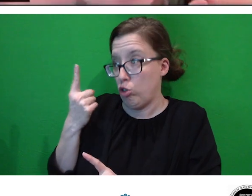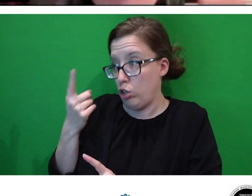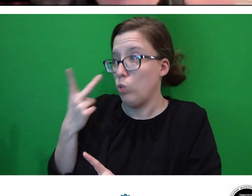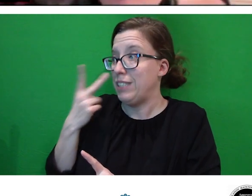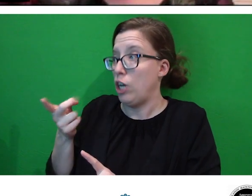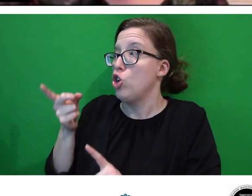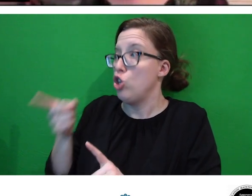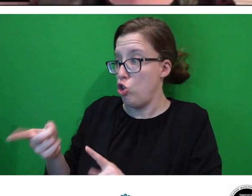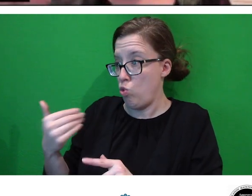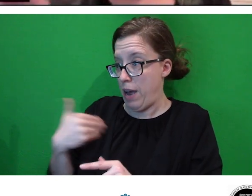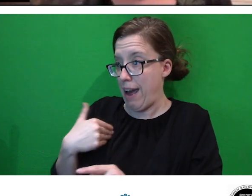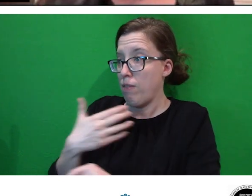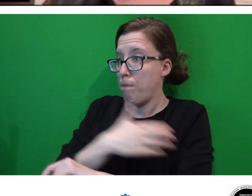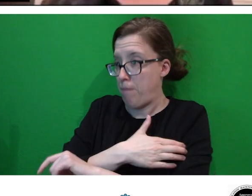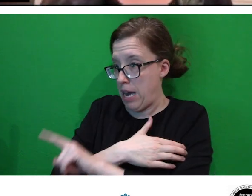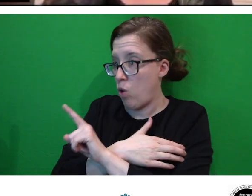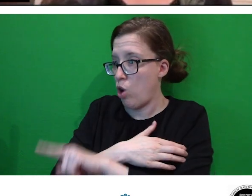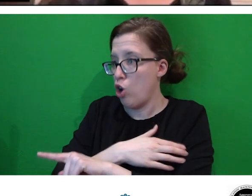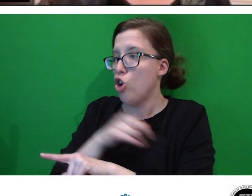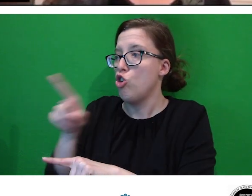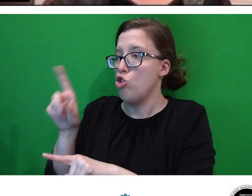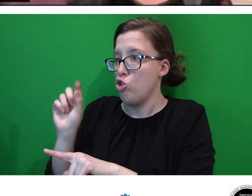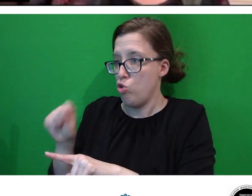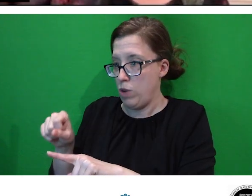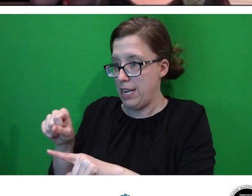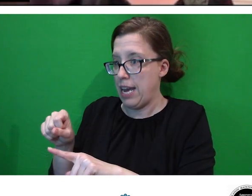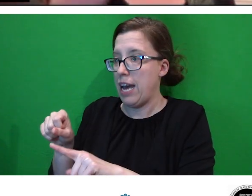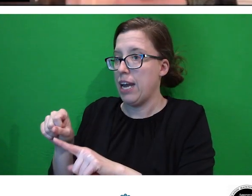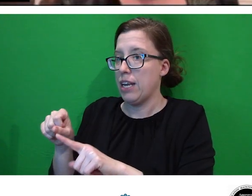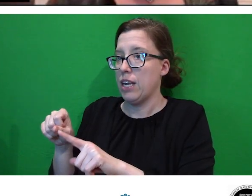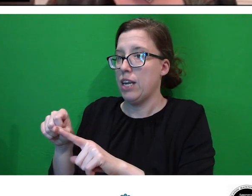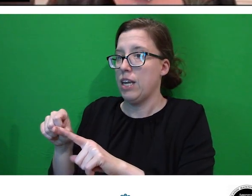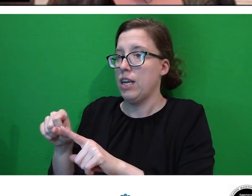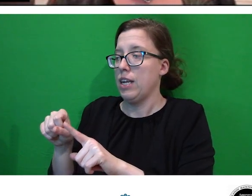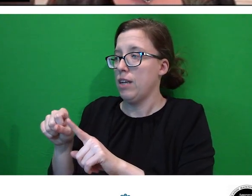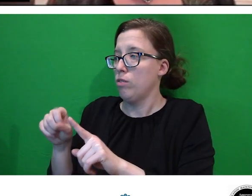It's where you start to say, "Hey, kiddo, we heard you.